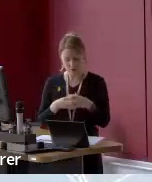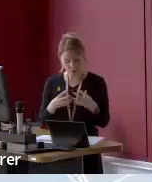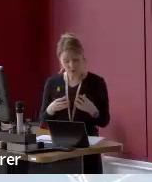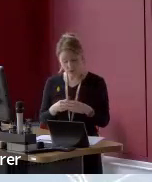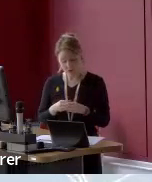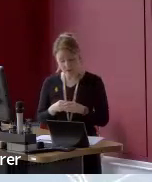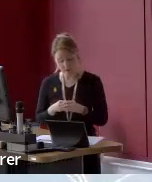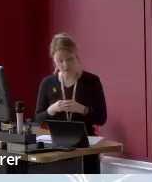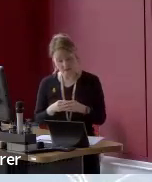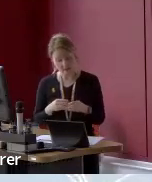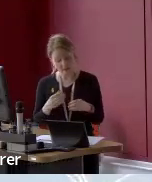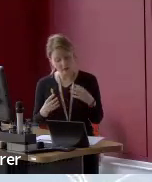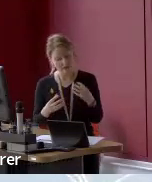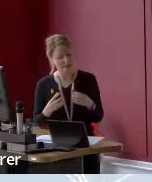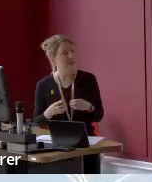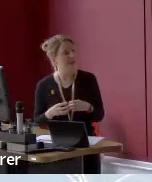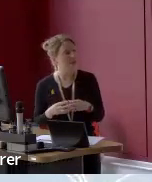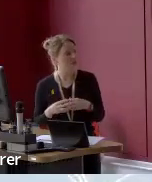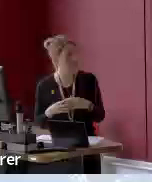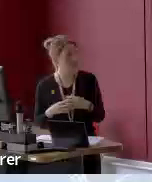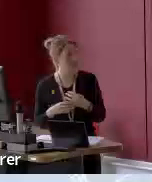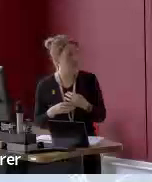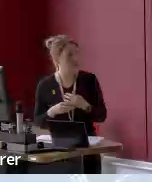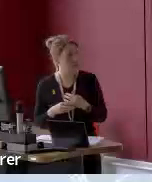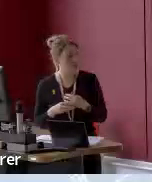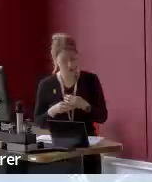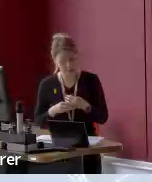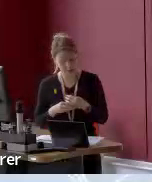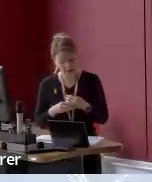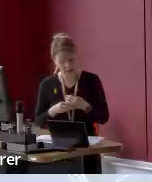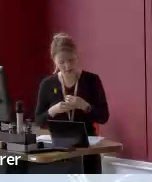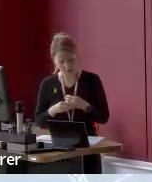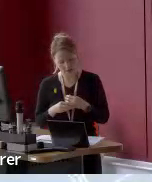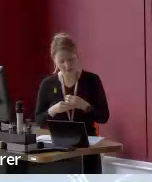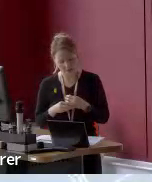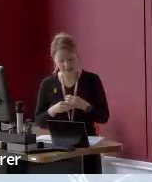towards people’s own disabilities and how these can link to health and social inequalities and